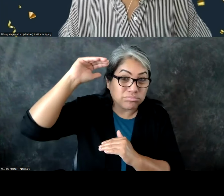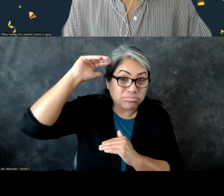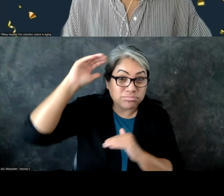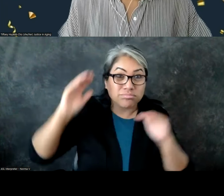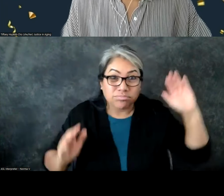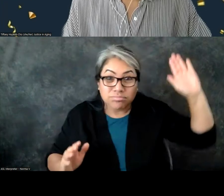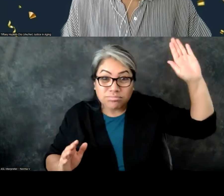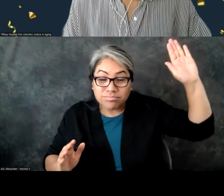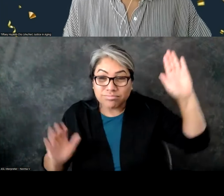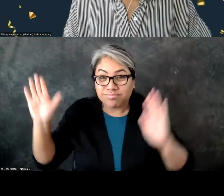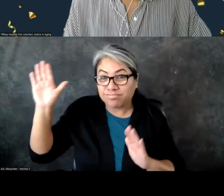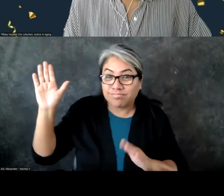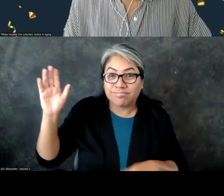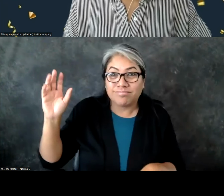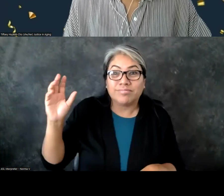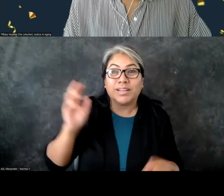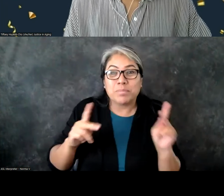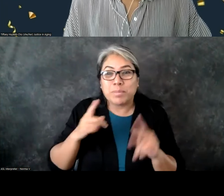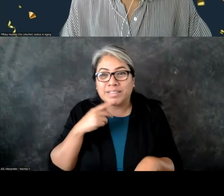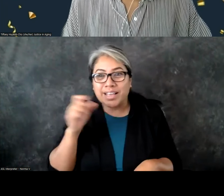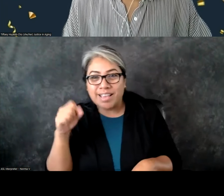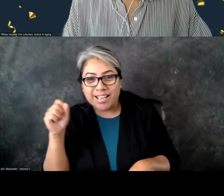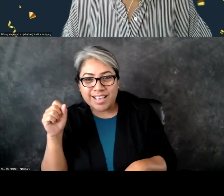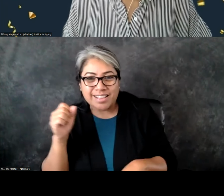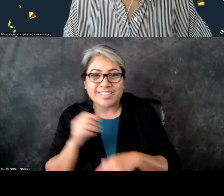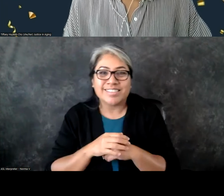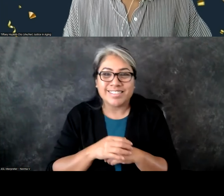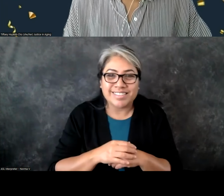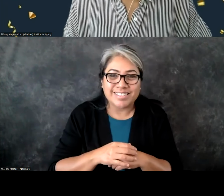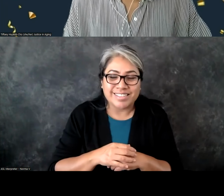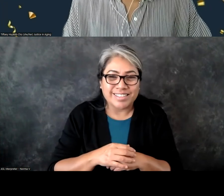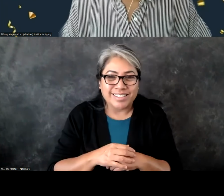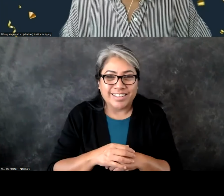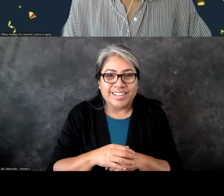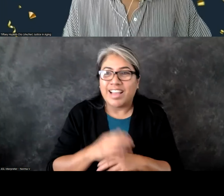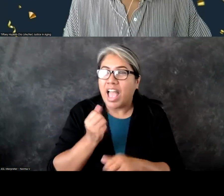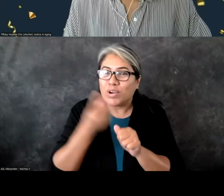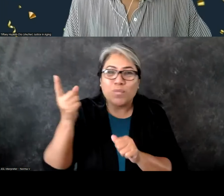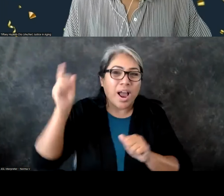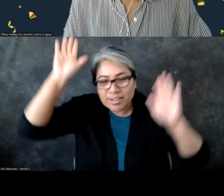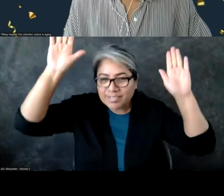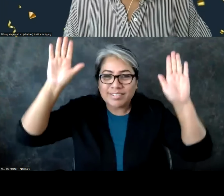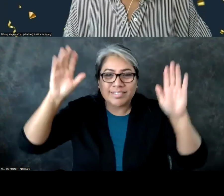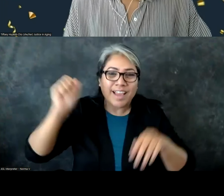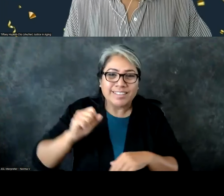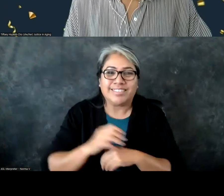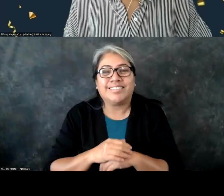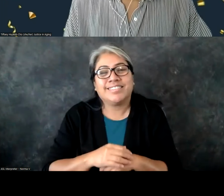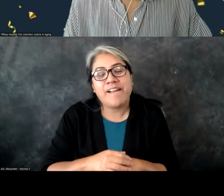chat if you want to fight to increase the income level for Medi-Cal.